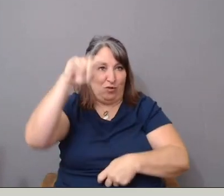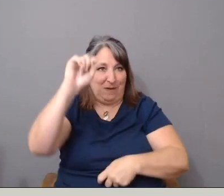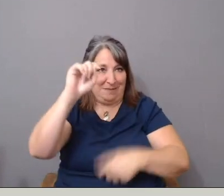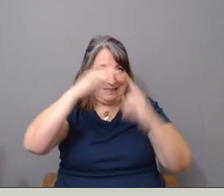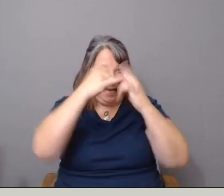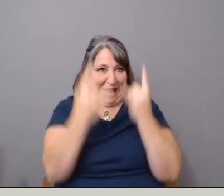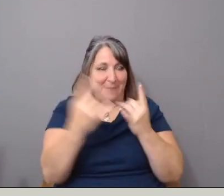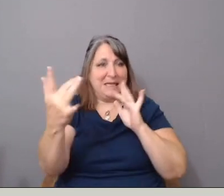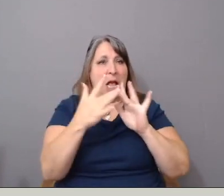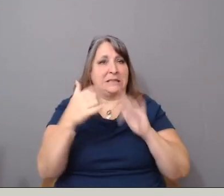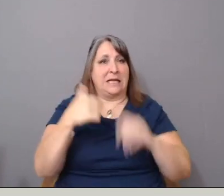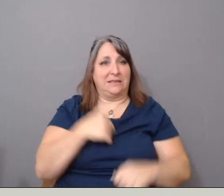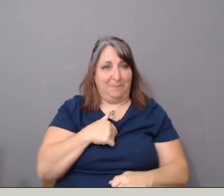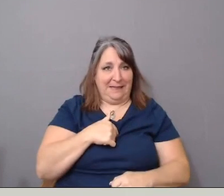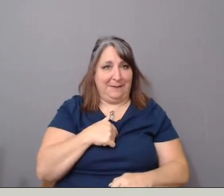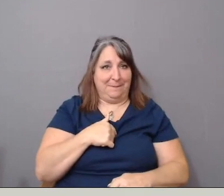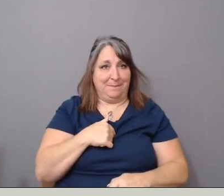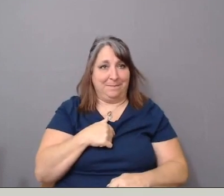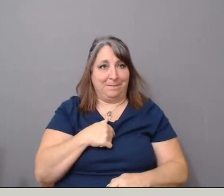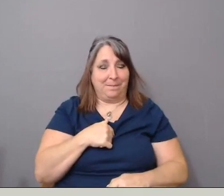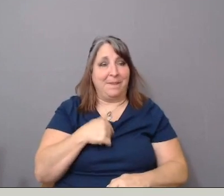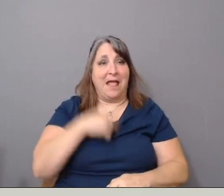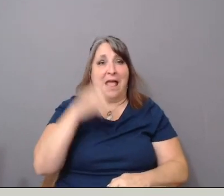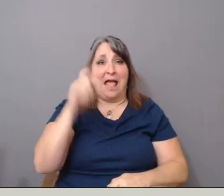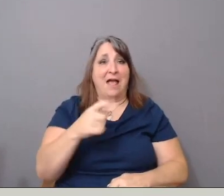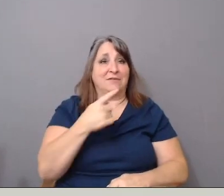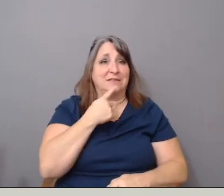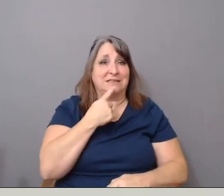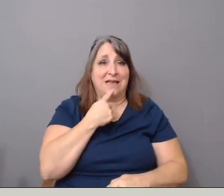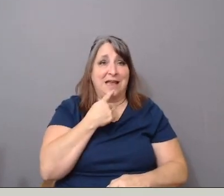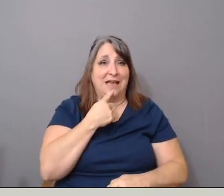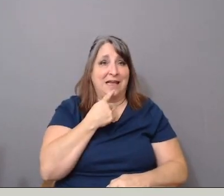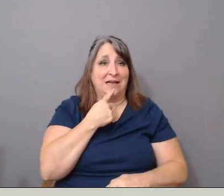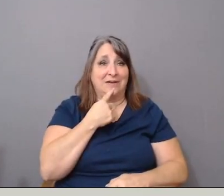And I have to say, it's rare that you